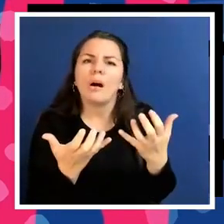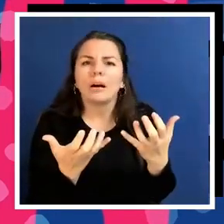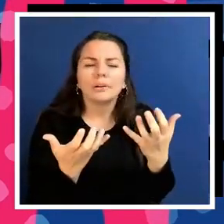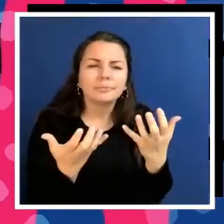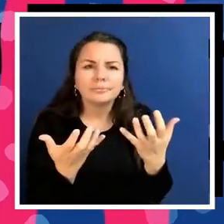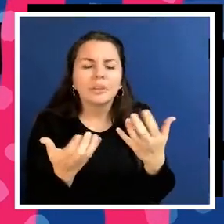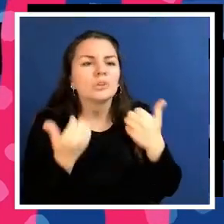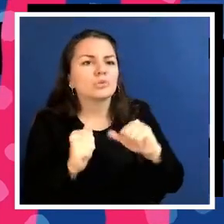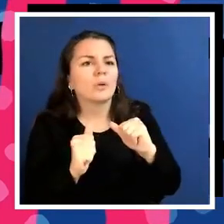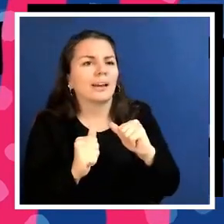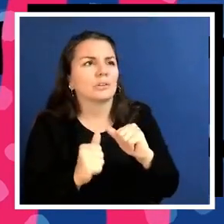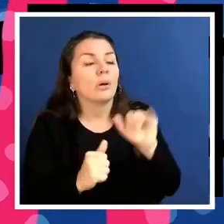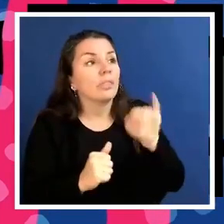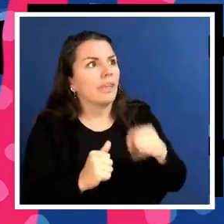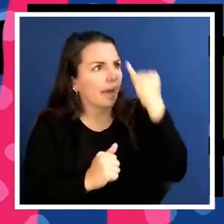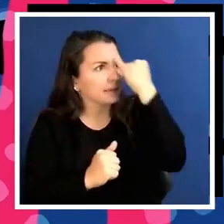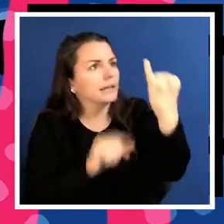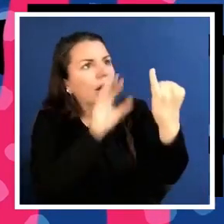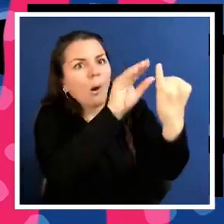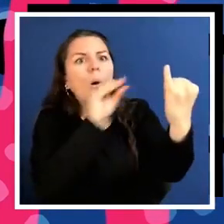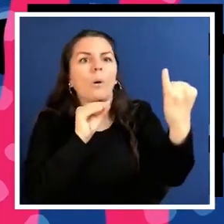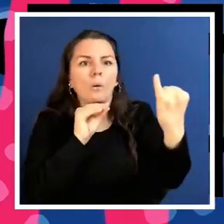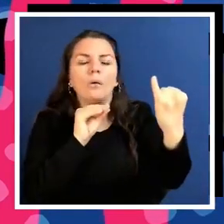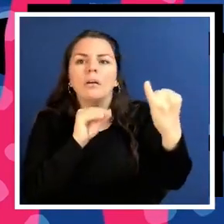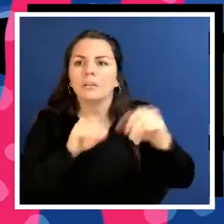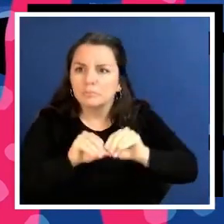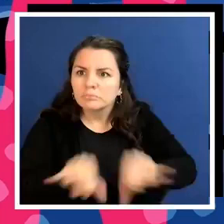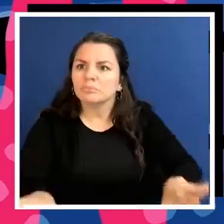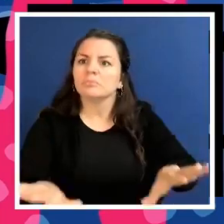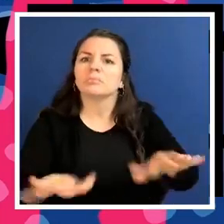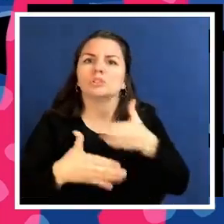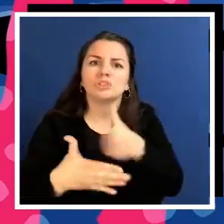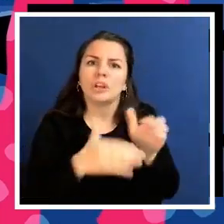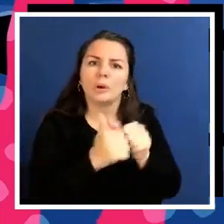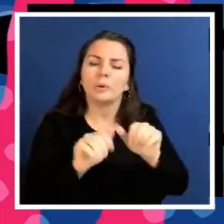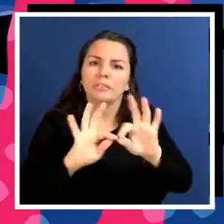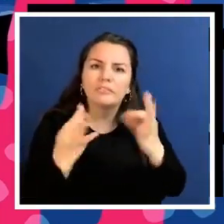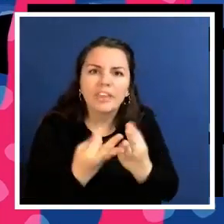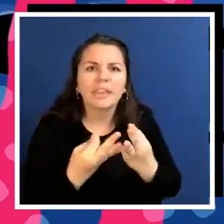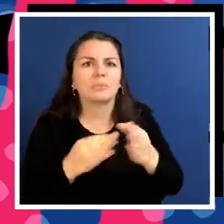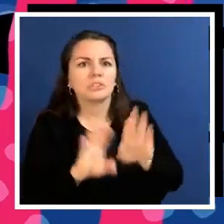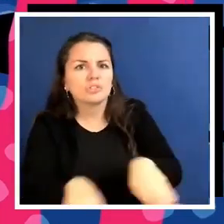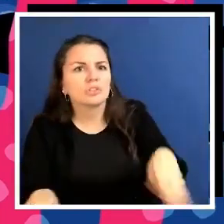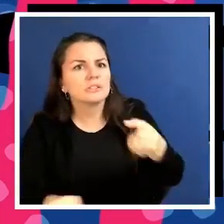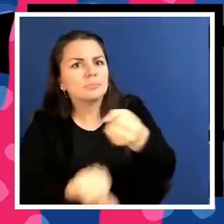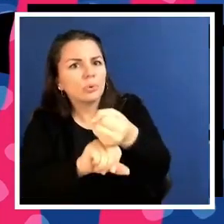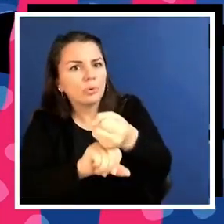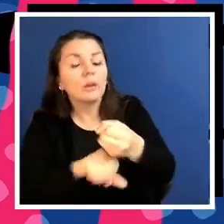AS FAMILIES WHO ARE STRUGGLING OR JUST LOOKING FOR A LEG UP OR